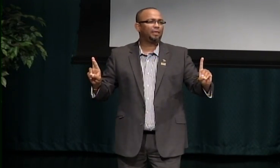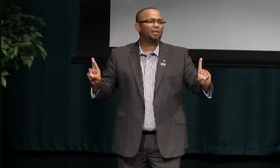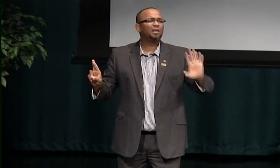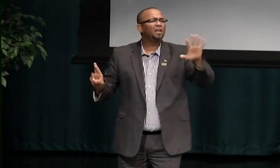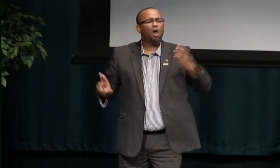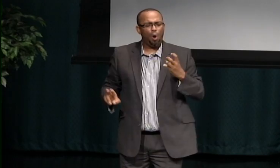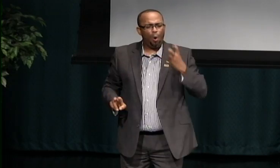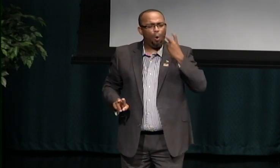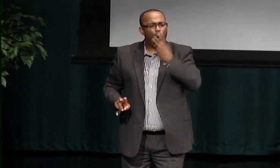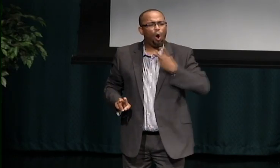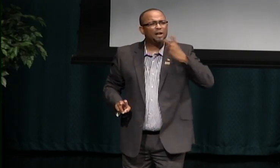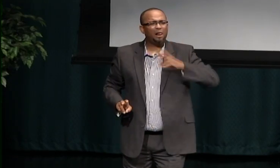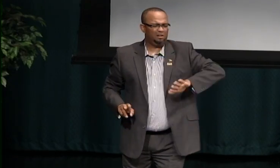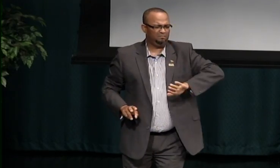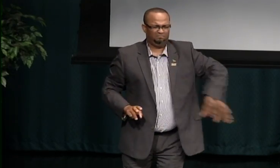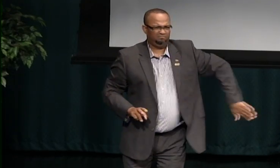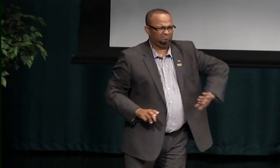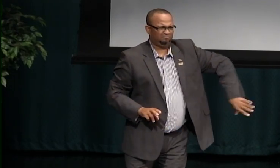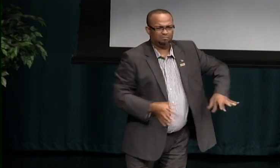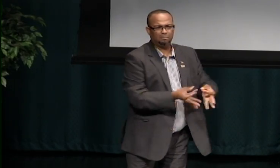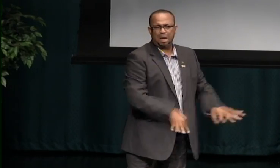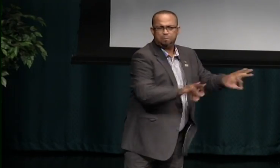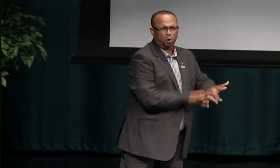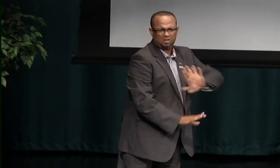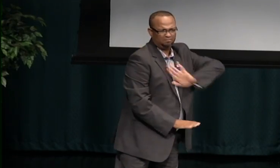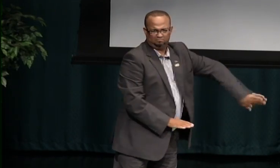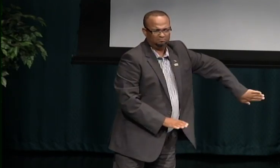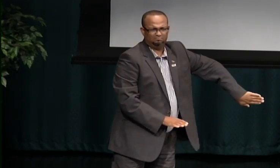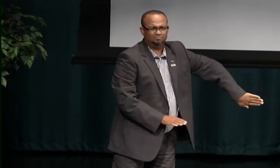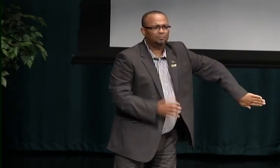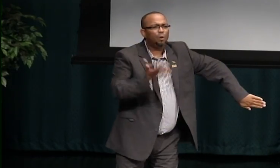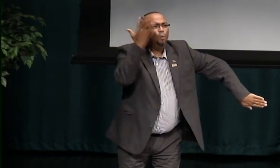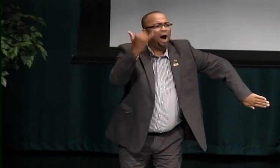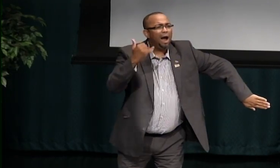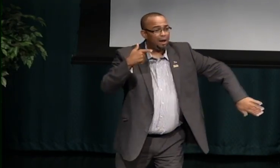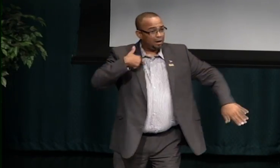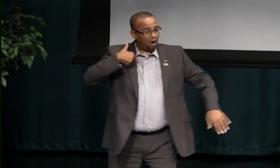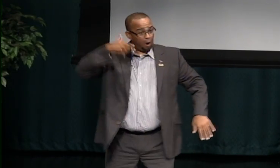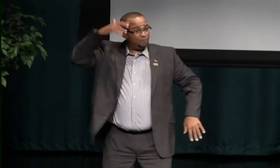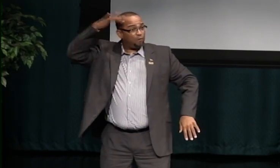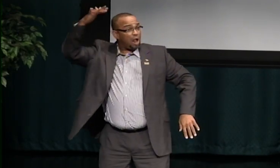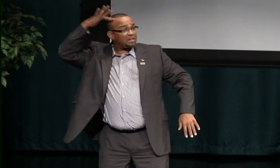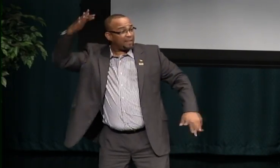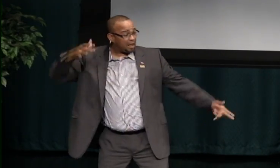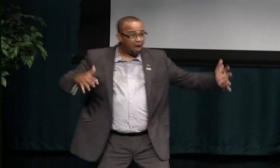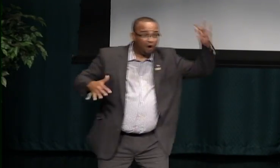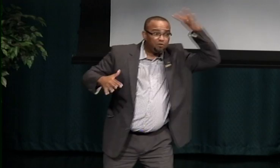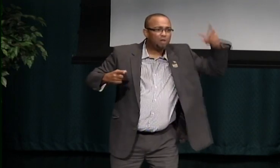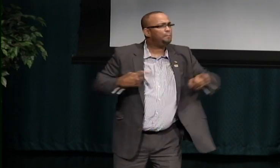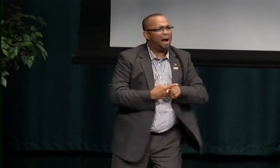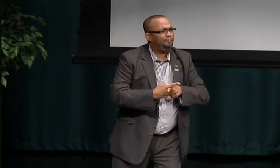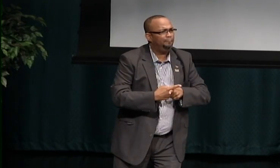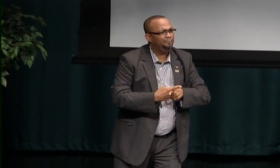Are they Democrats or Republicans? I'm not talking about oral, not oral.